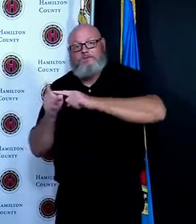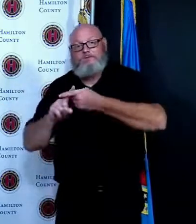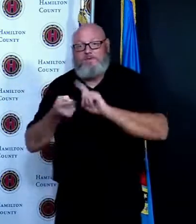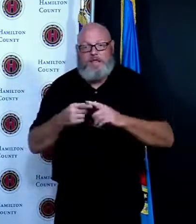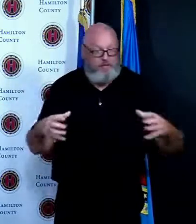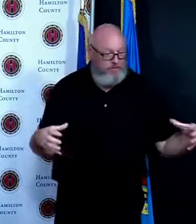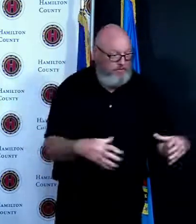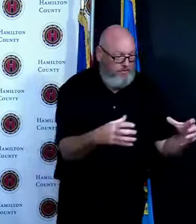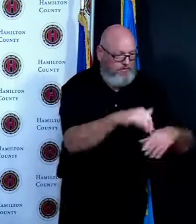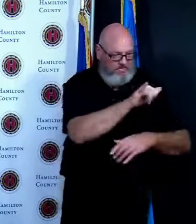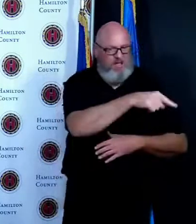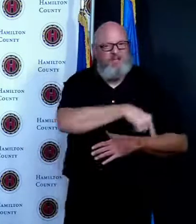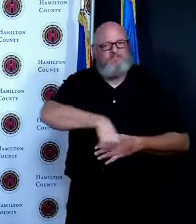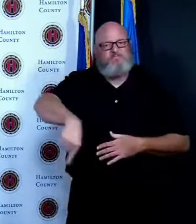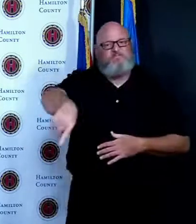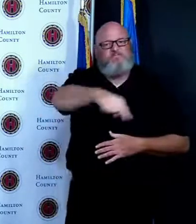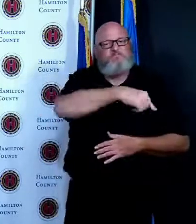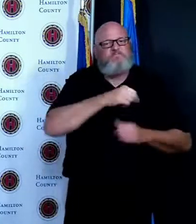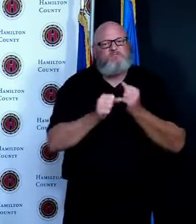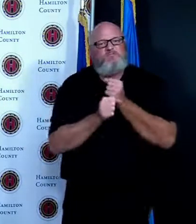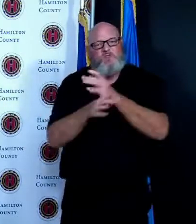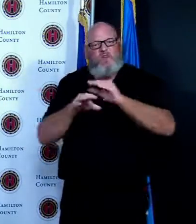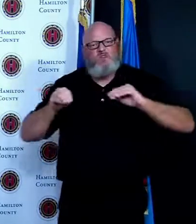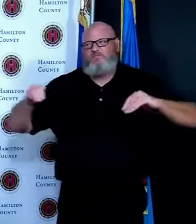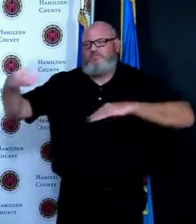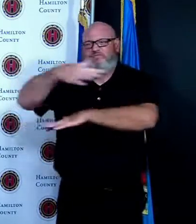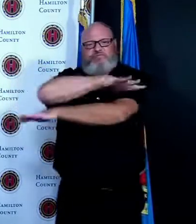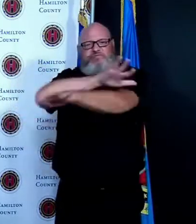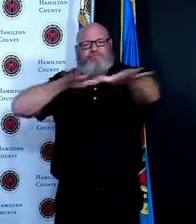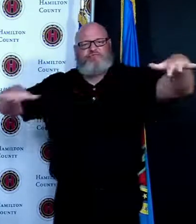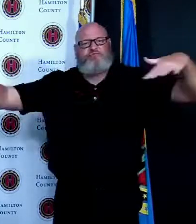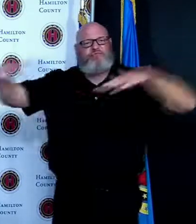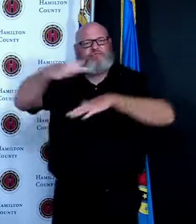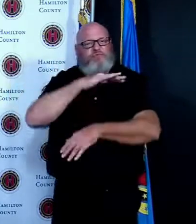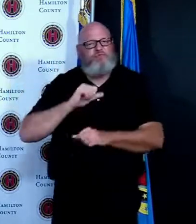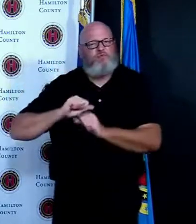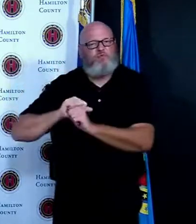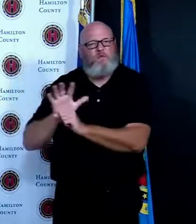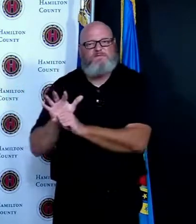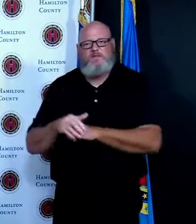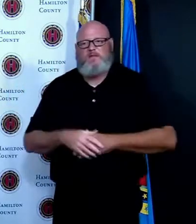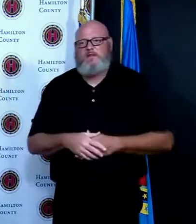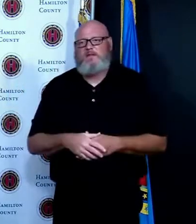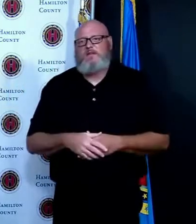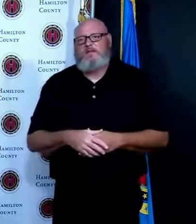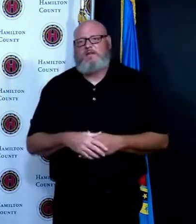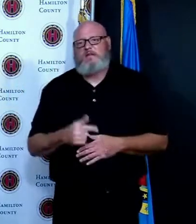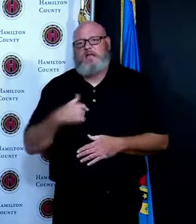over the last seven days I took a peek at some of the demographic data there were 200 cases from the